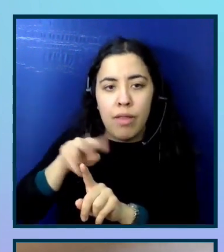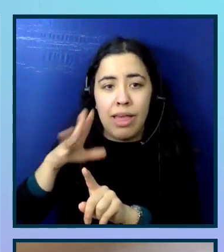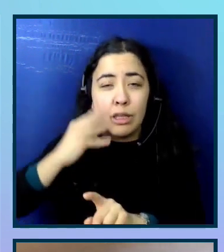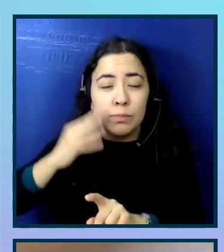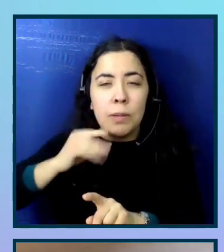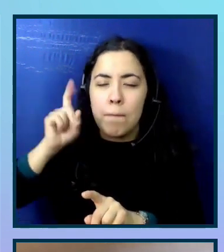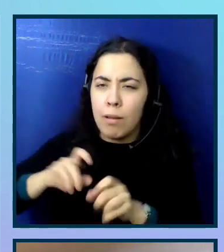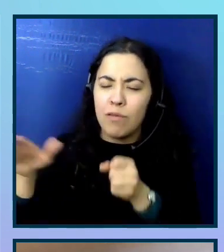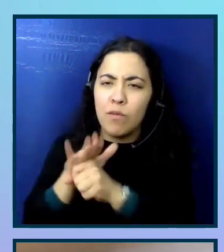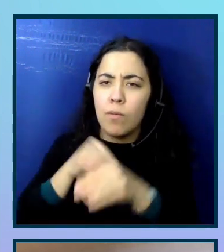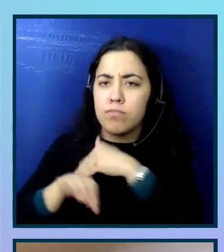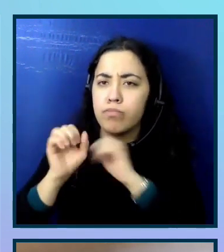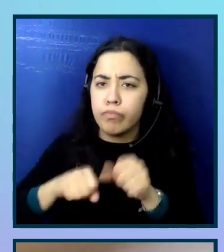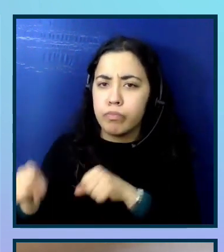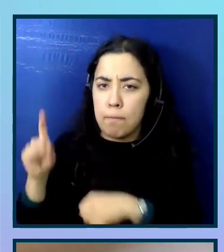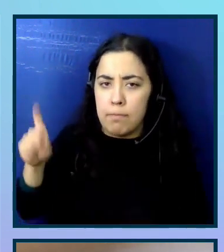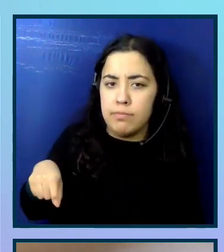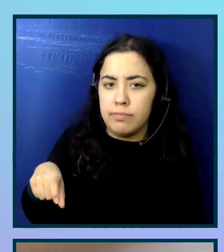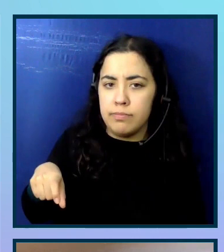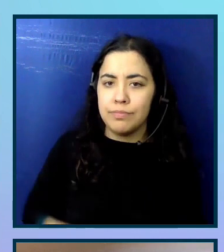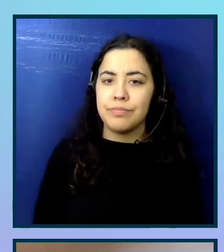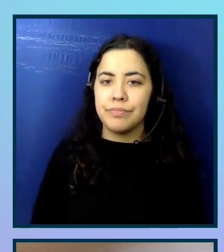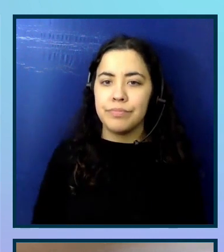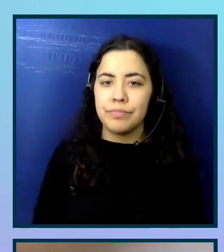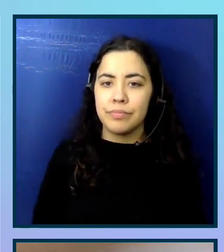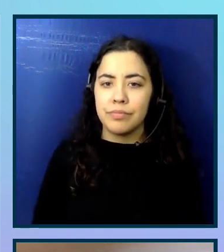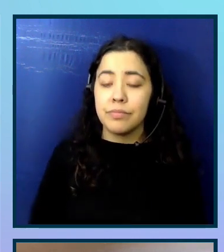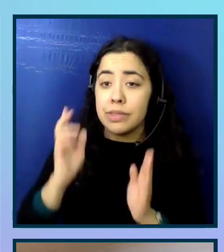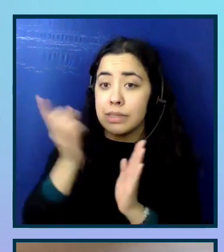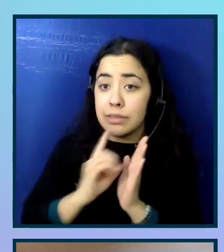The slide shows a screen grab of an article